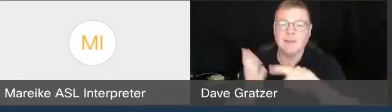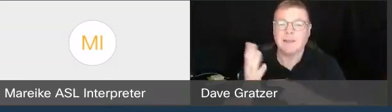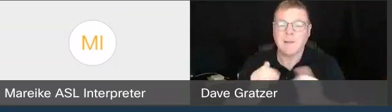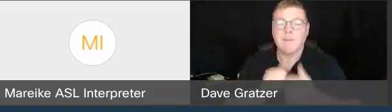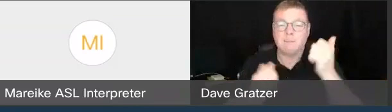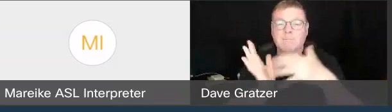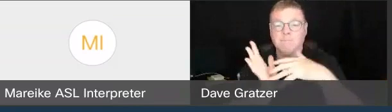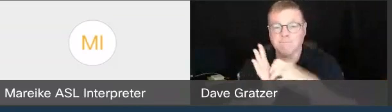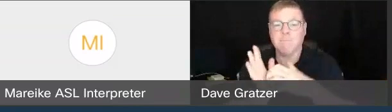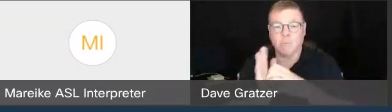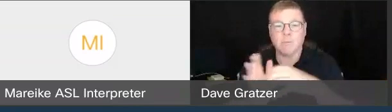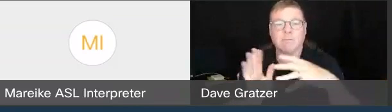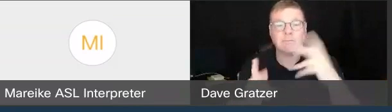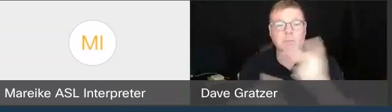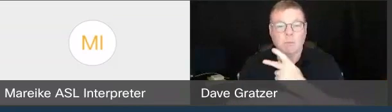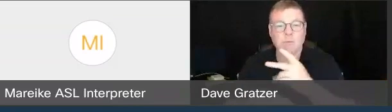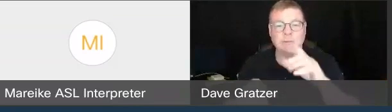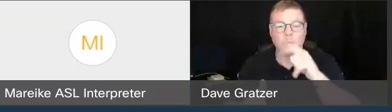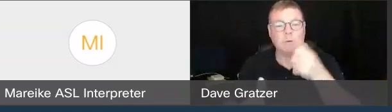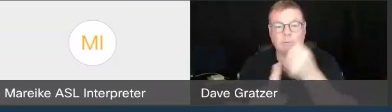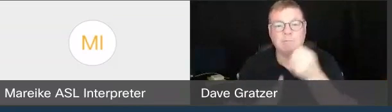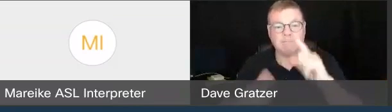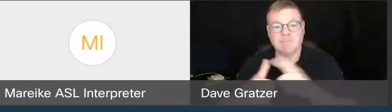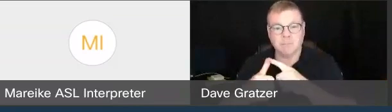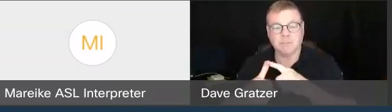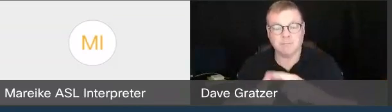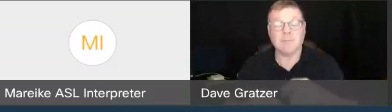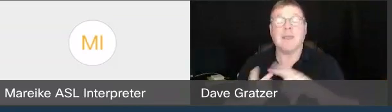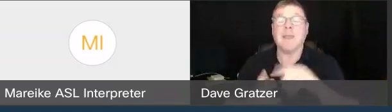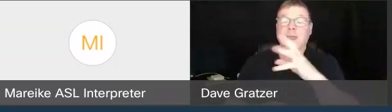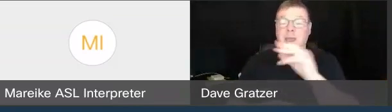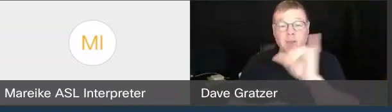marginalized who are impacted first and also the criminal justice system really functions